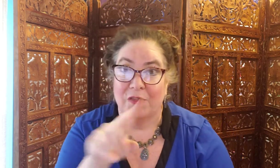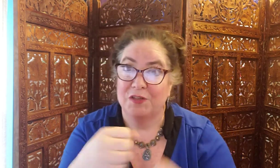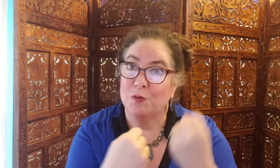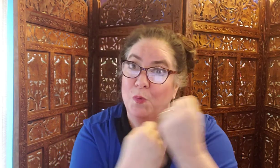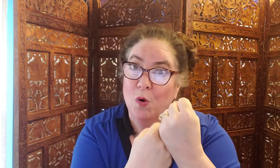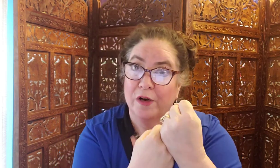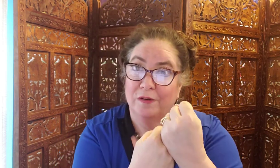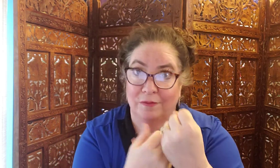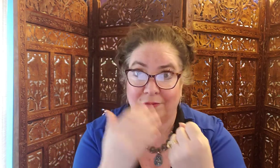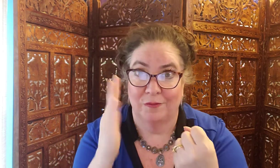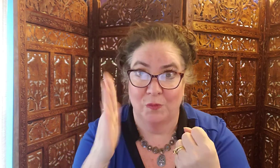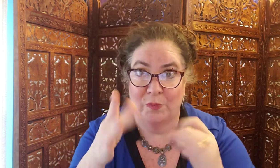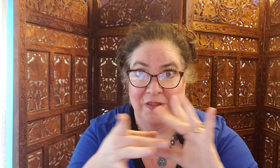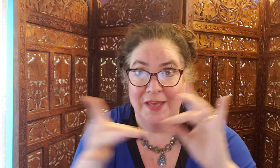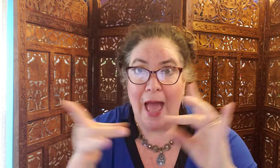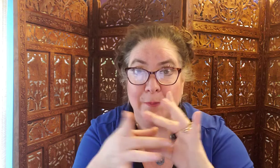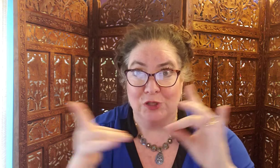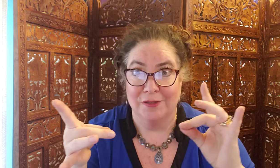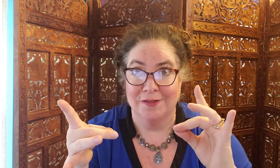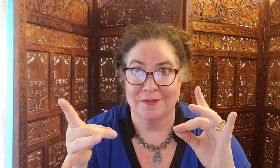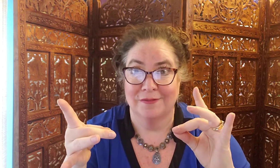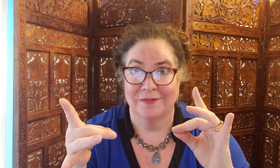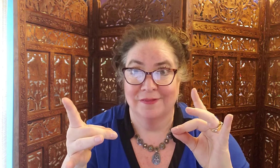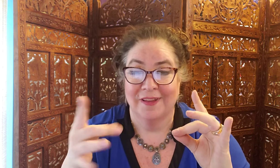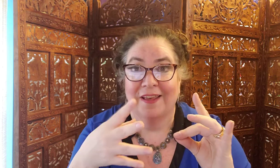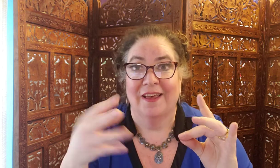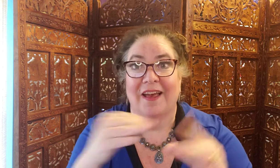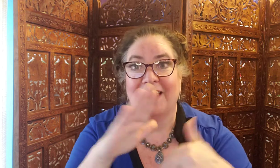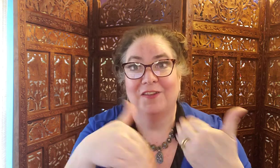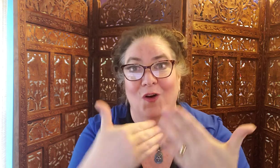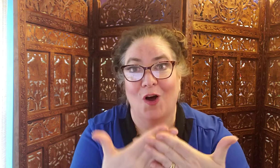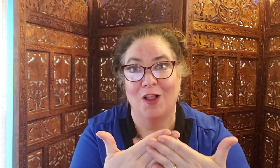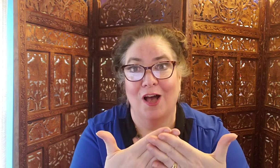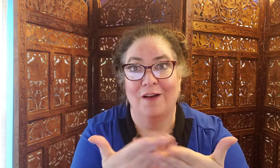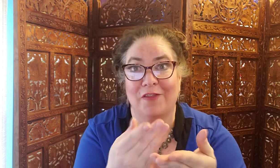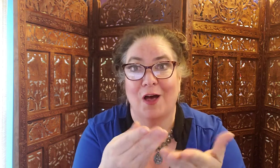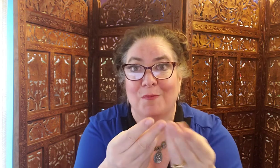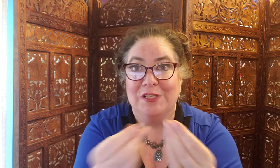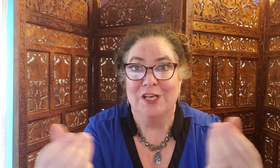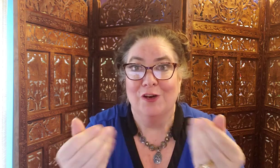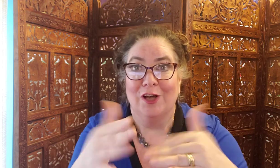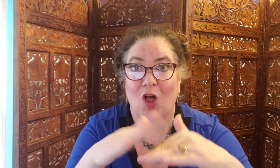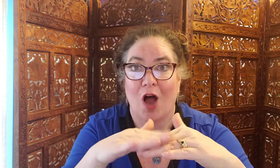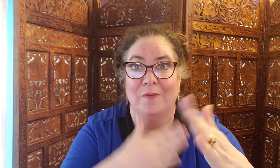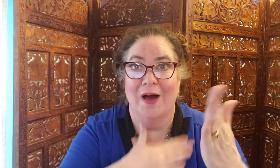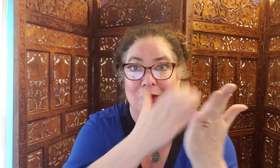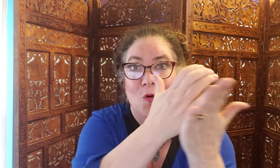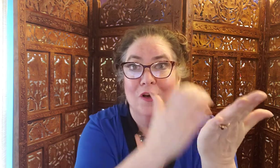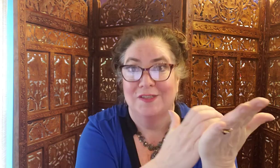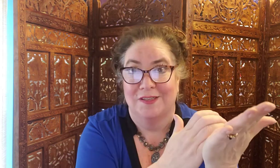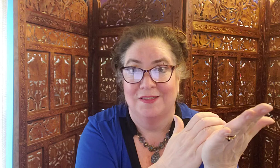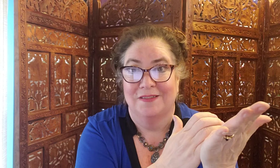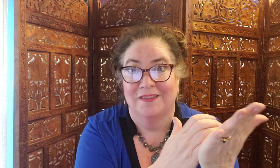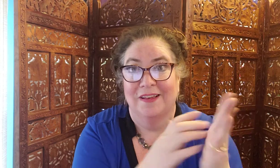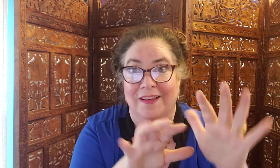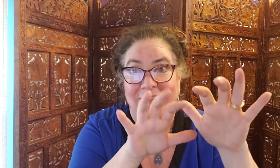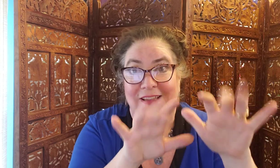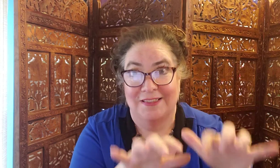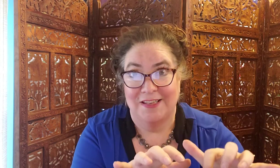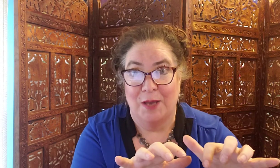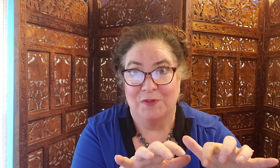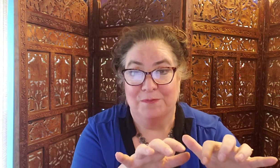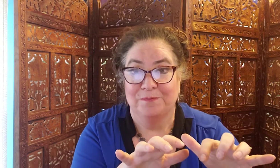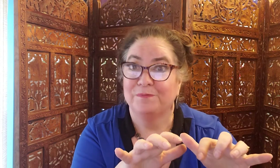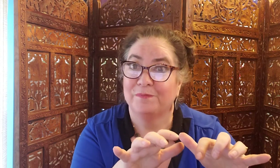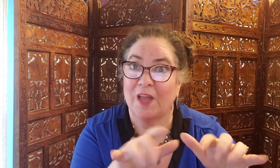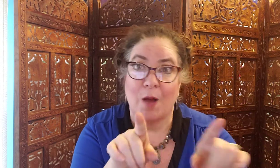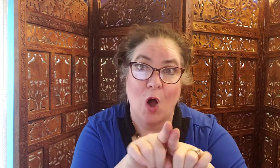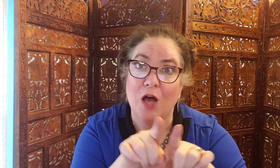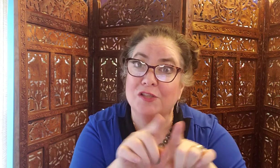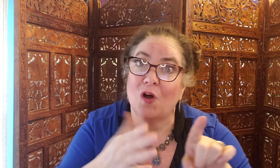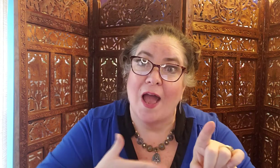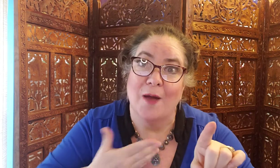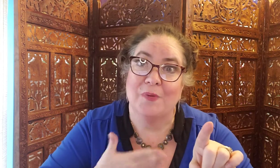The support will be the captions and all of the material on Mycourses that's typed, I'm also happy